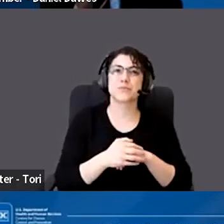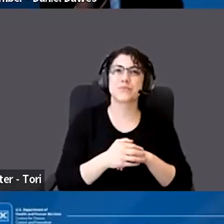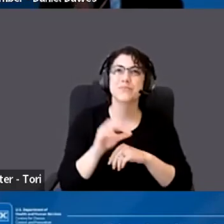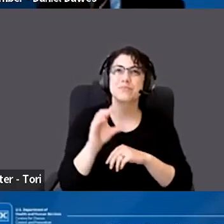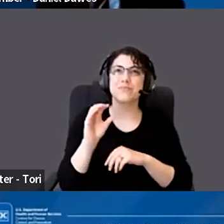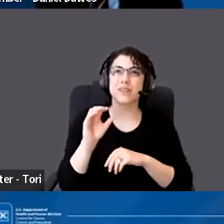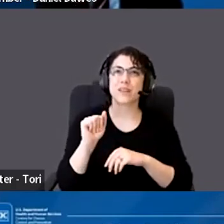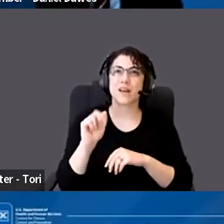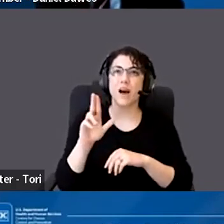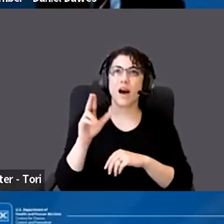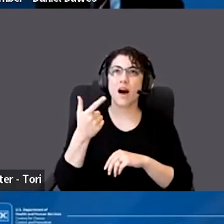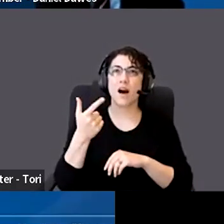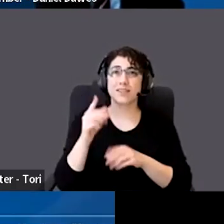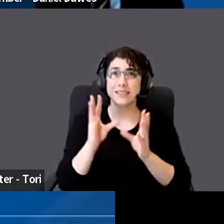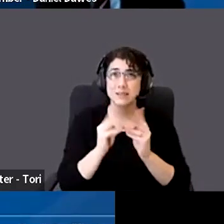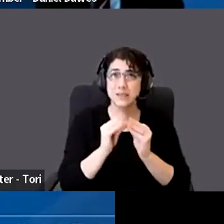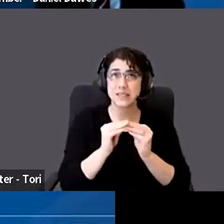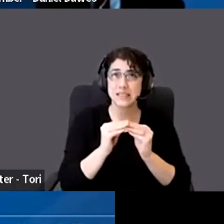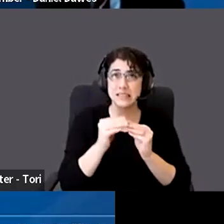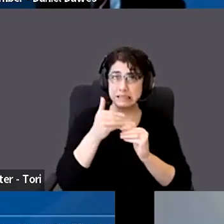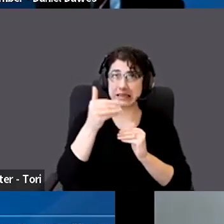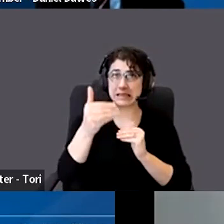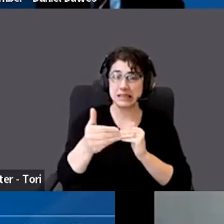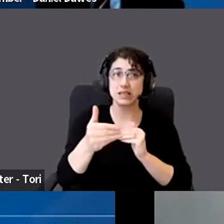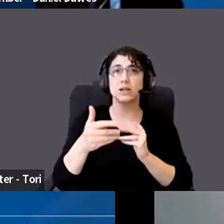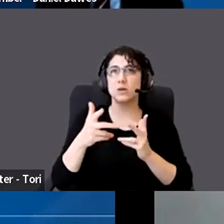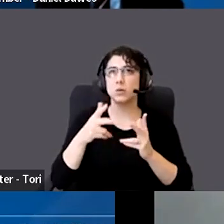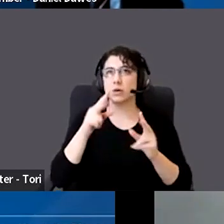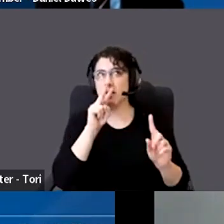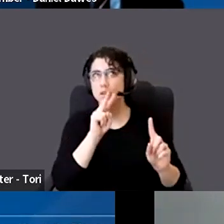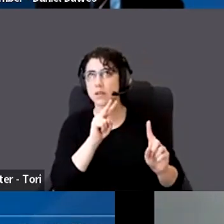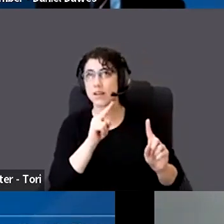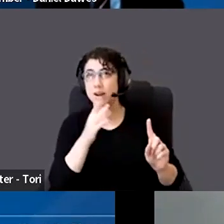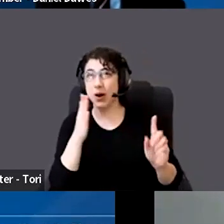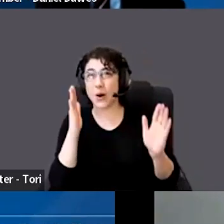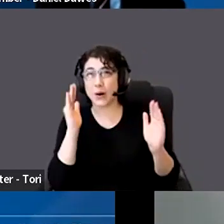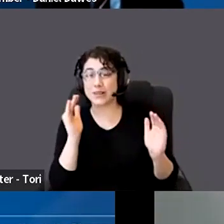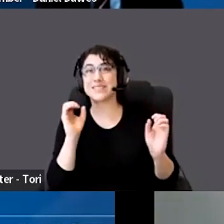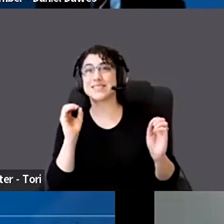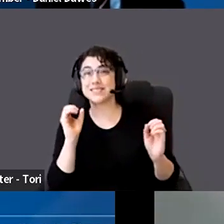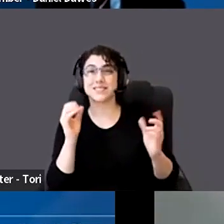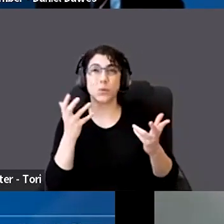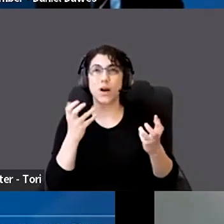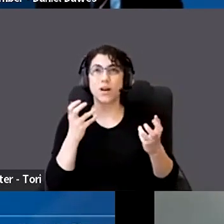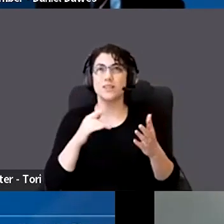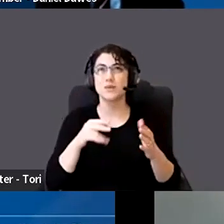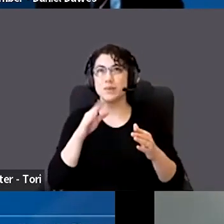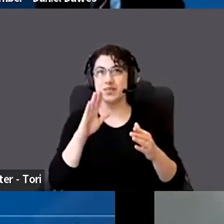we do anticipate, happily, that that meeting will be in person. We expect that will be the case.